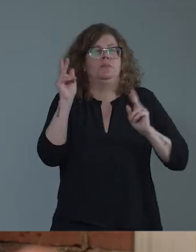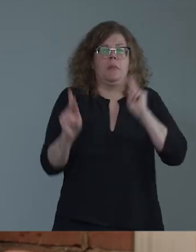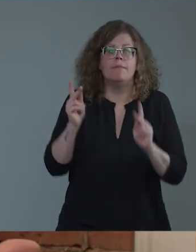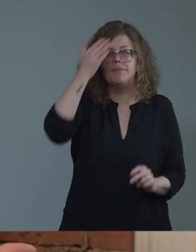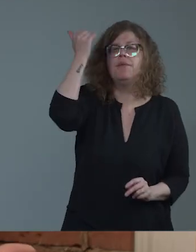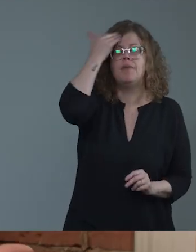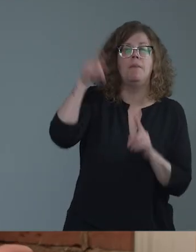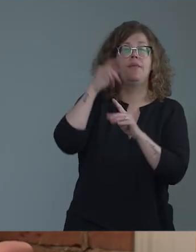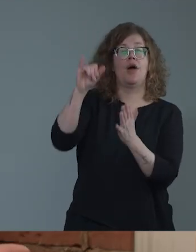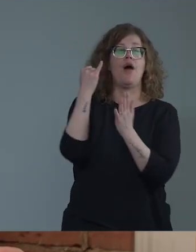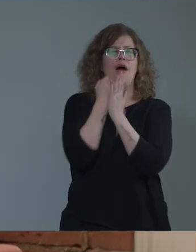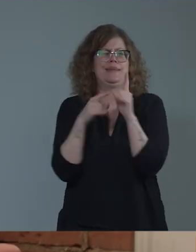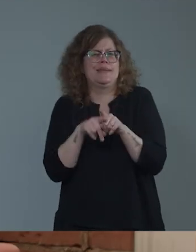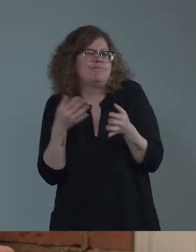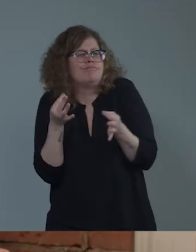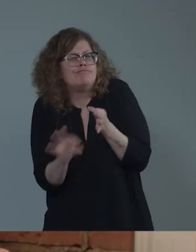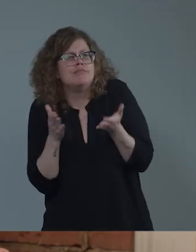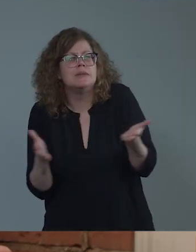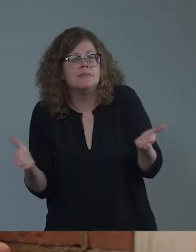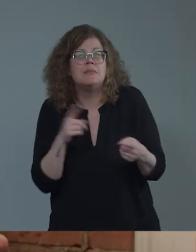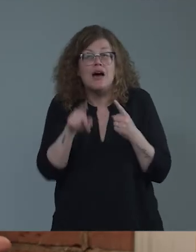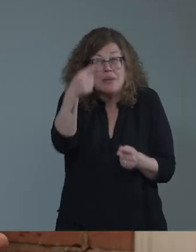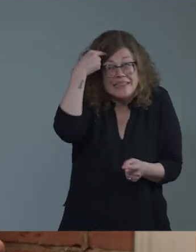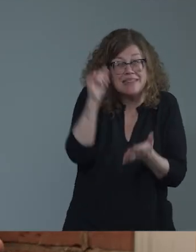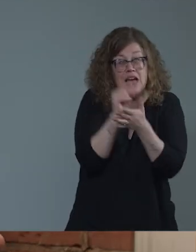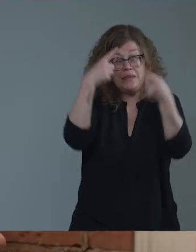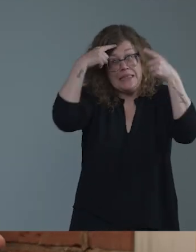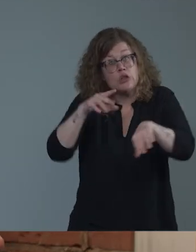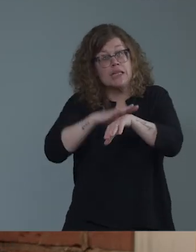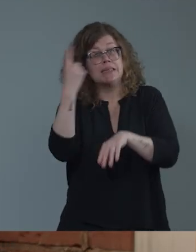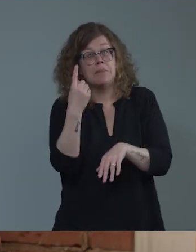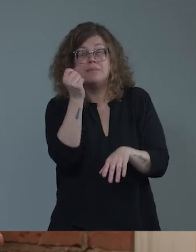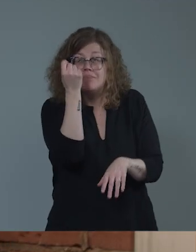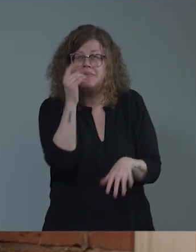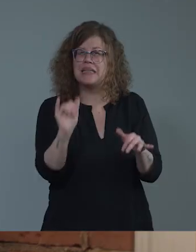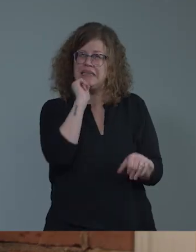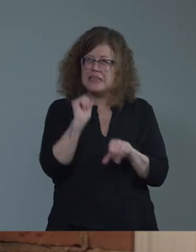agree on something, but really what you have is a slightly different idea of what that might turn